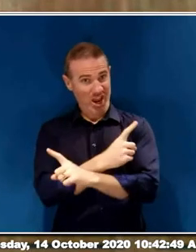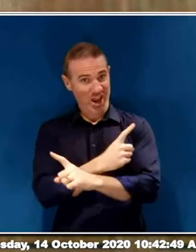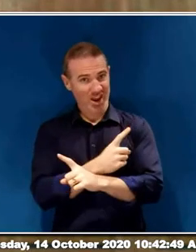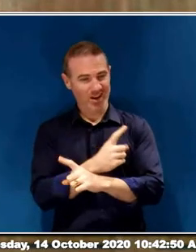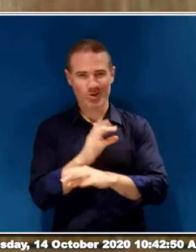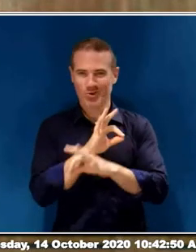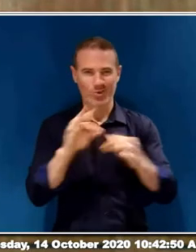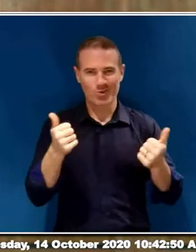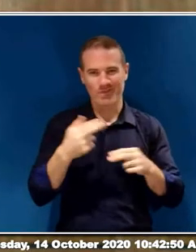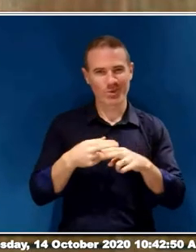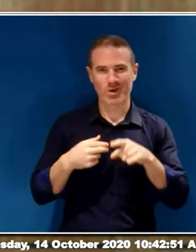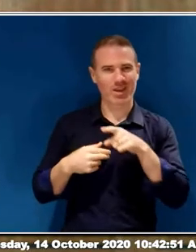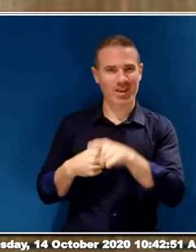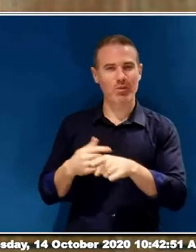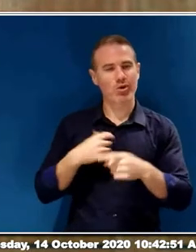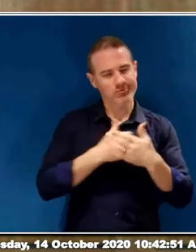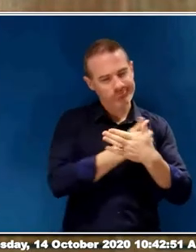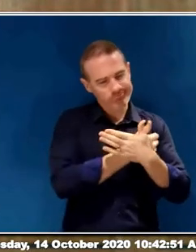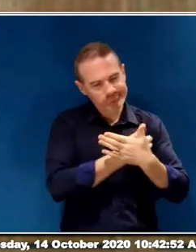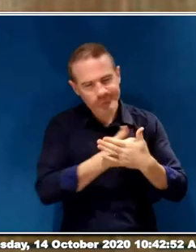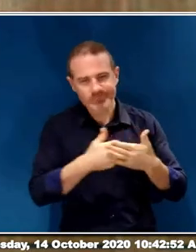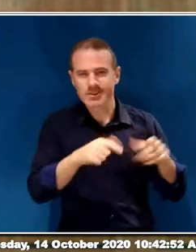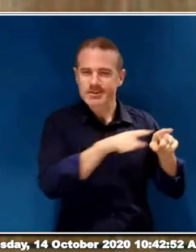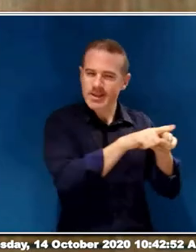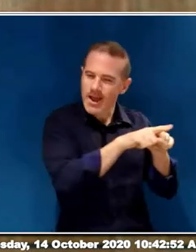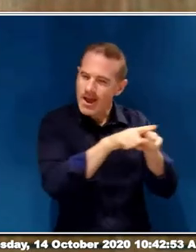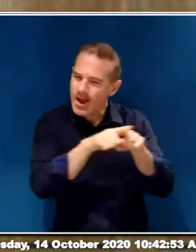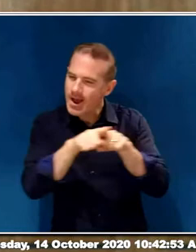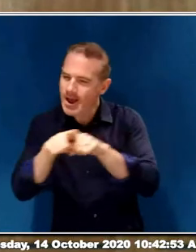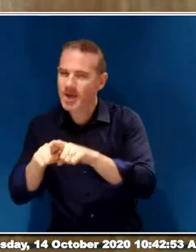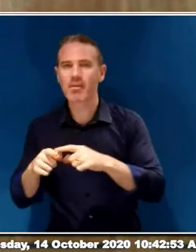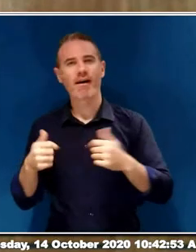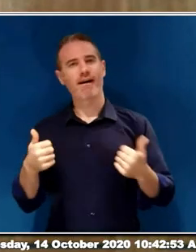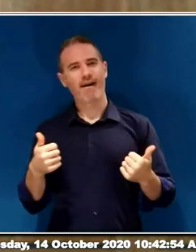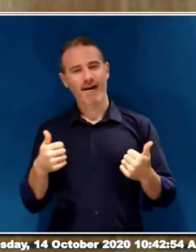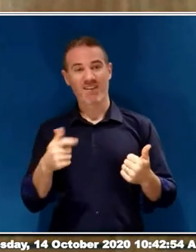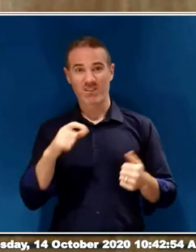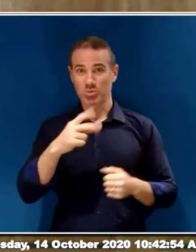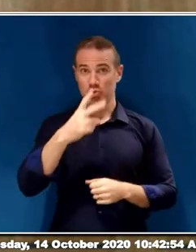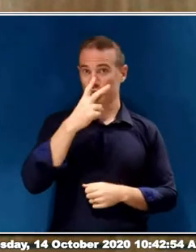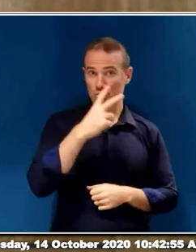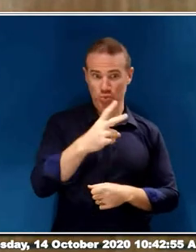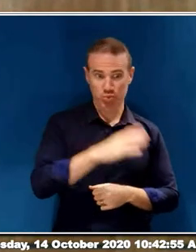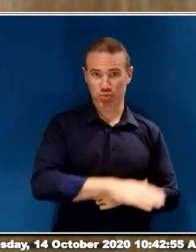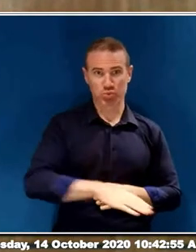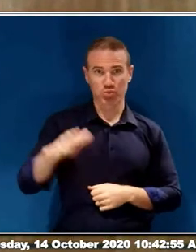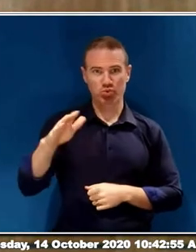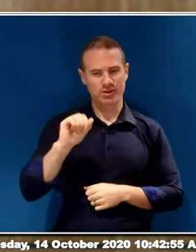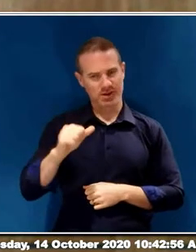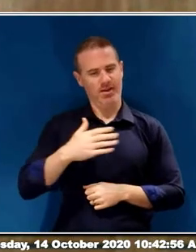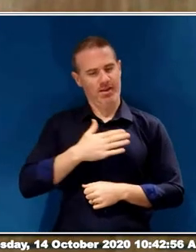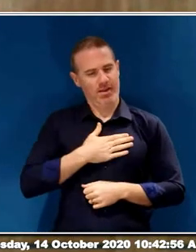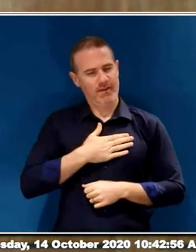routine part of his life since he was 2 years old. And so what happened to Kobe at this time?